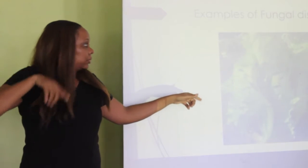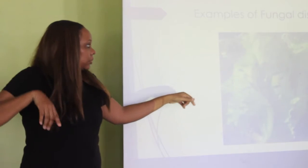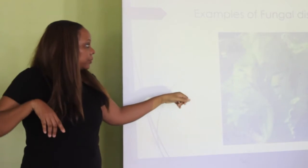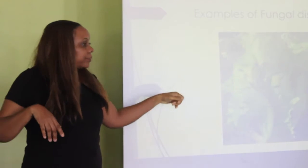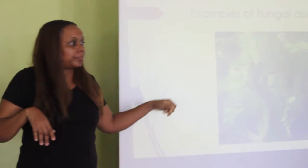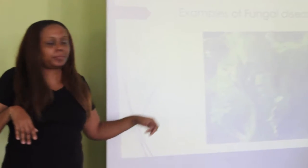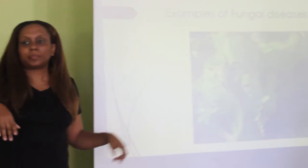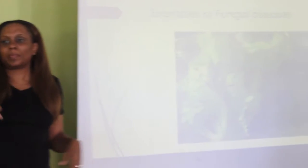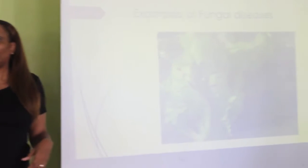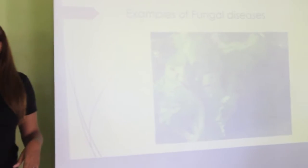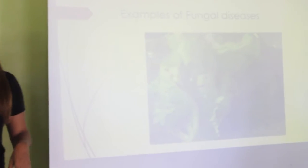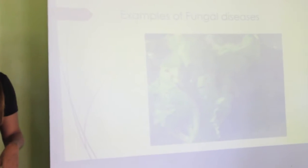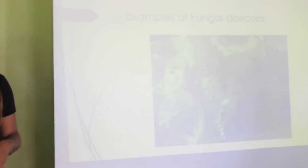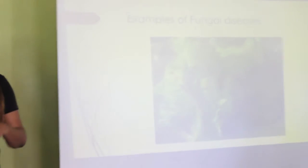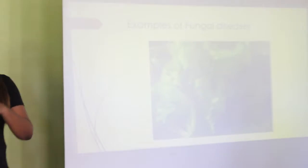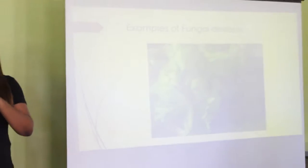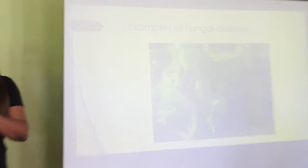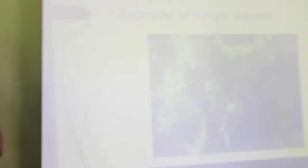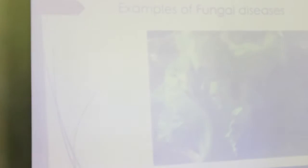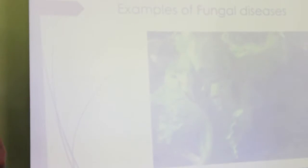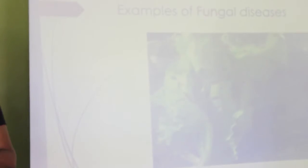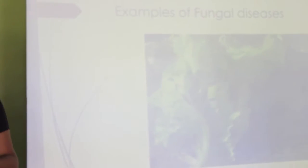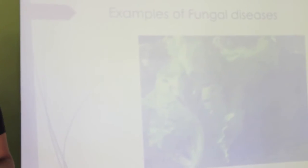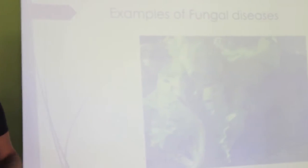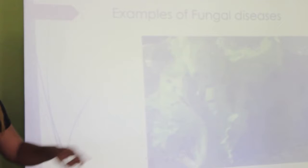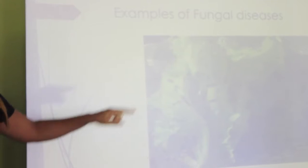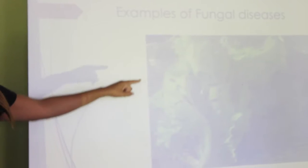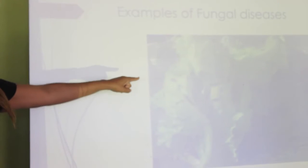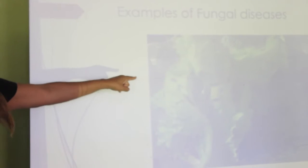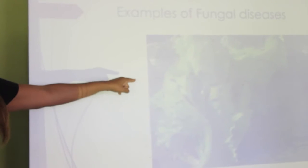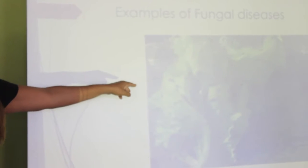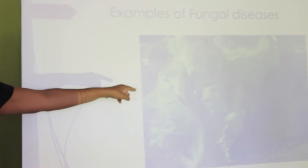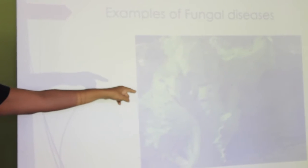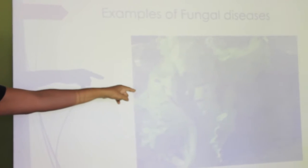that is like this you know that it's a fungus most of them don't affect you right now